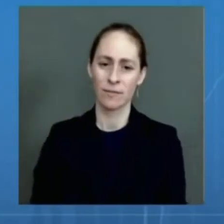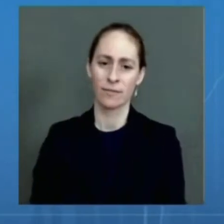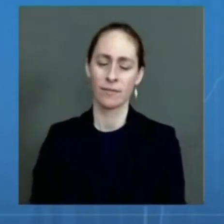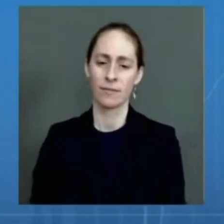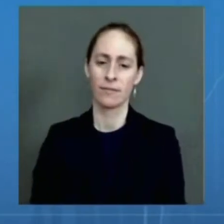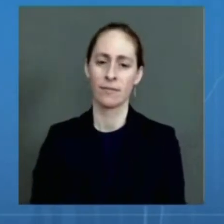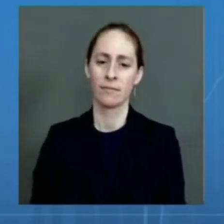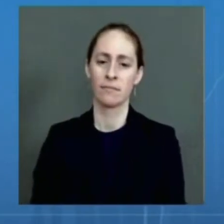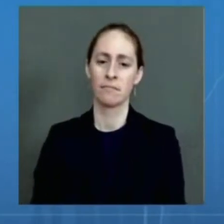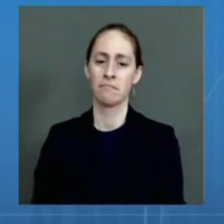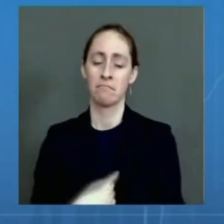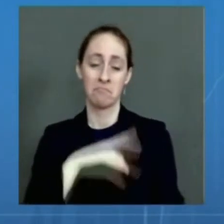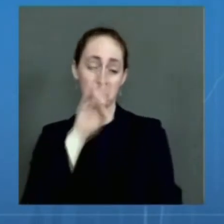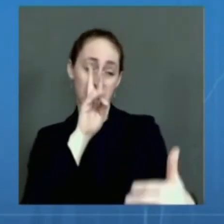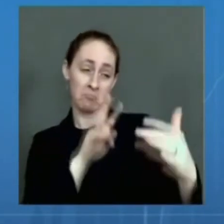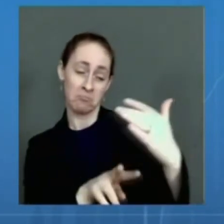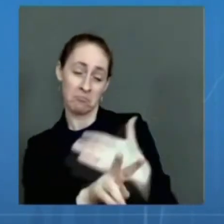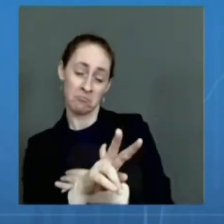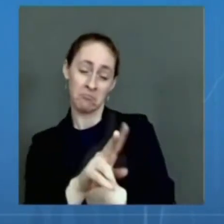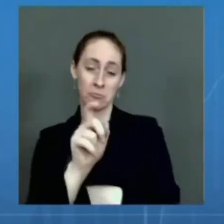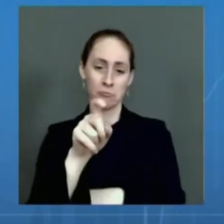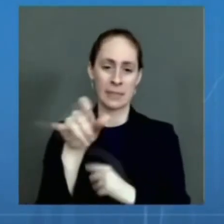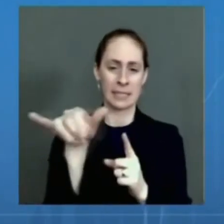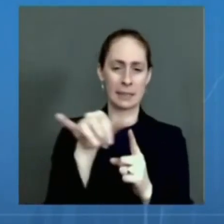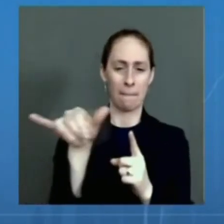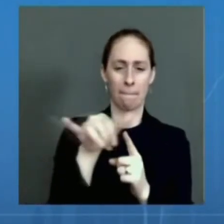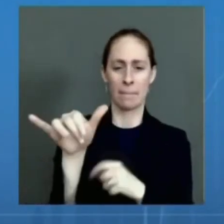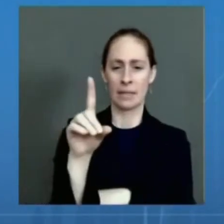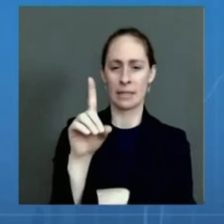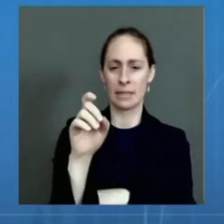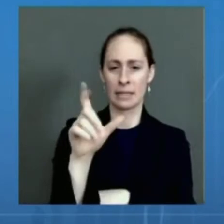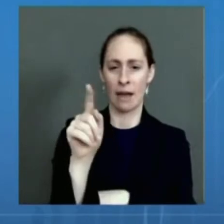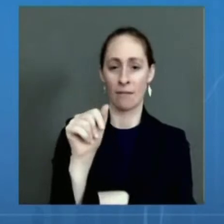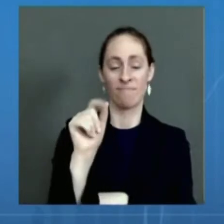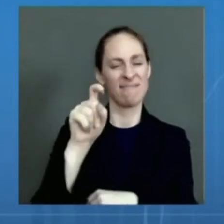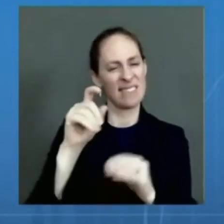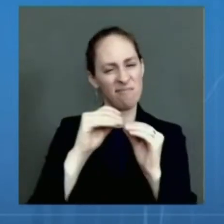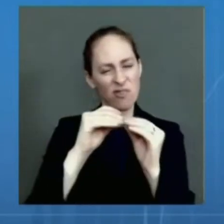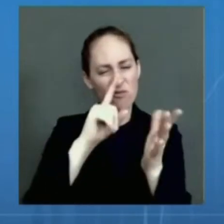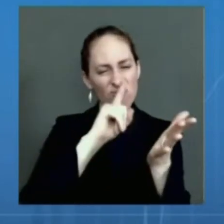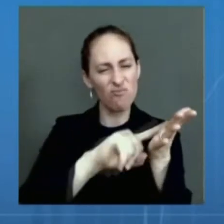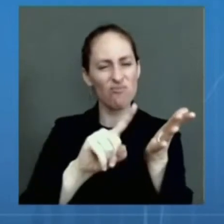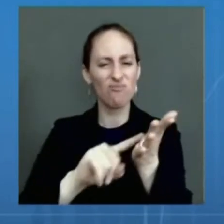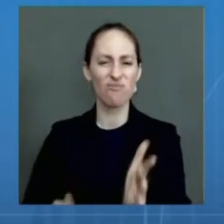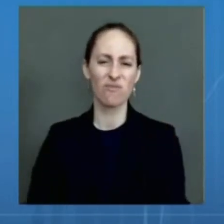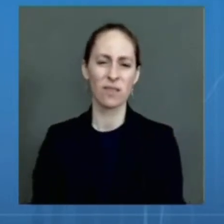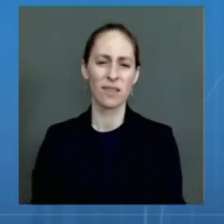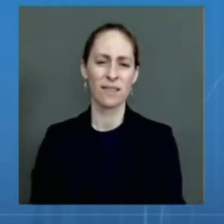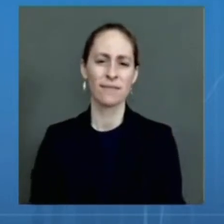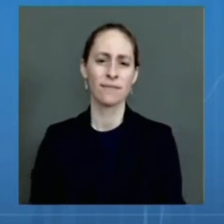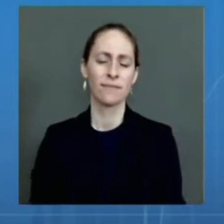HAVE WITH DELTA BUT WE'LL HAVE TO WAIT TO SEE UNTIL WE GET